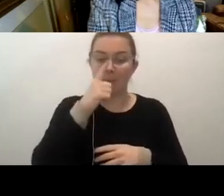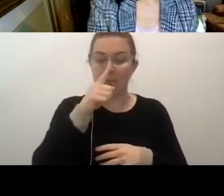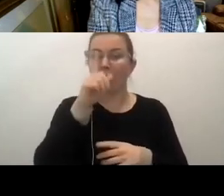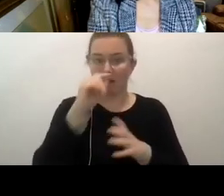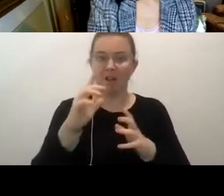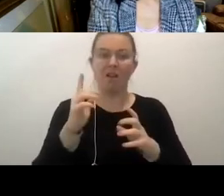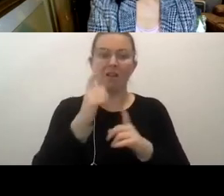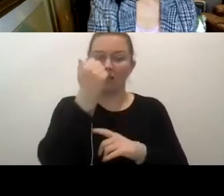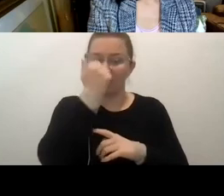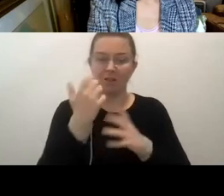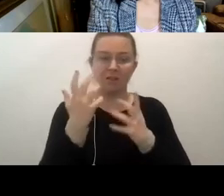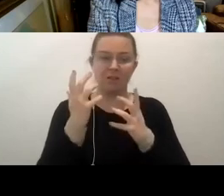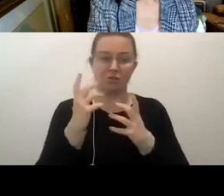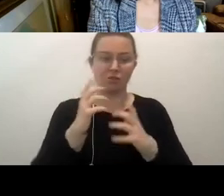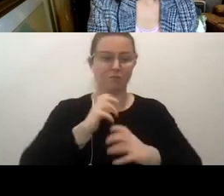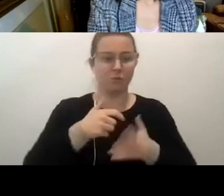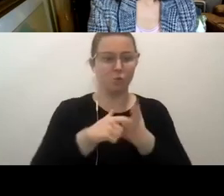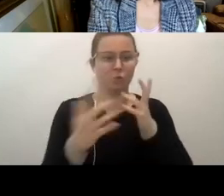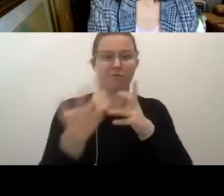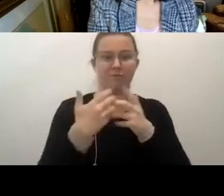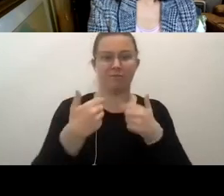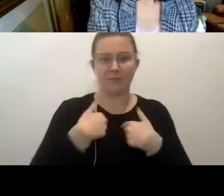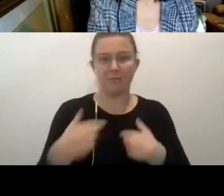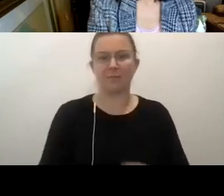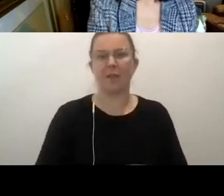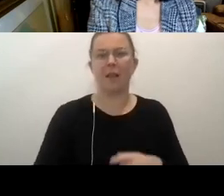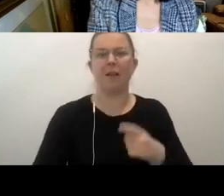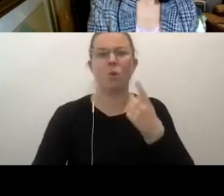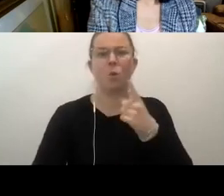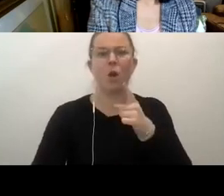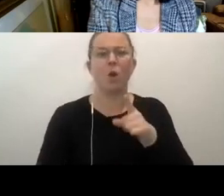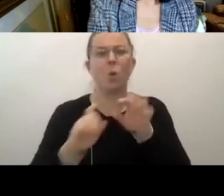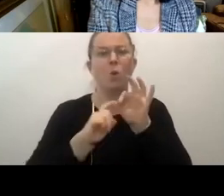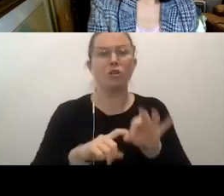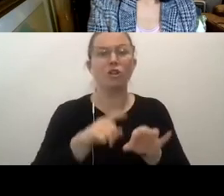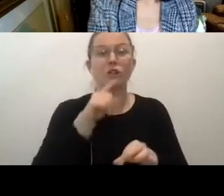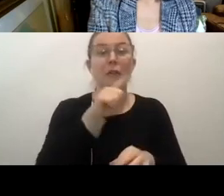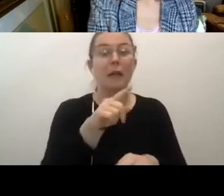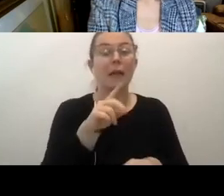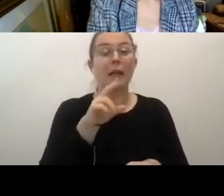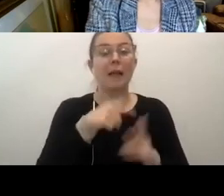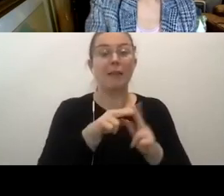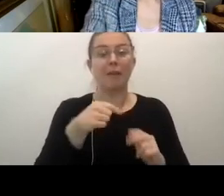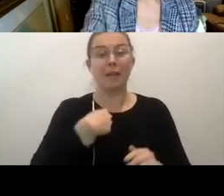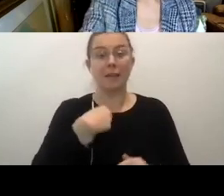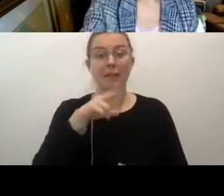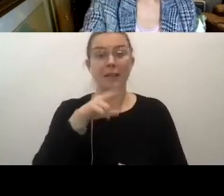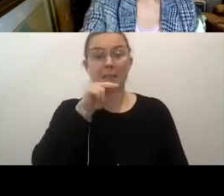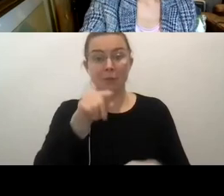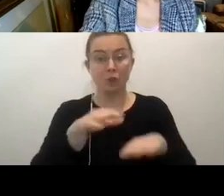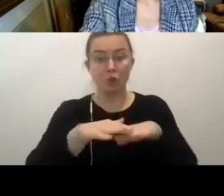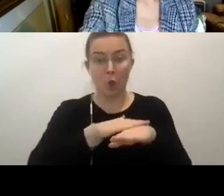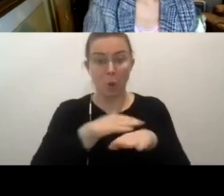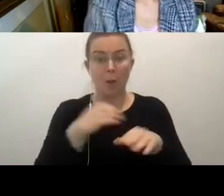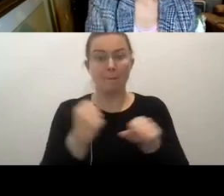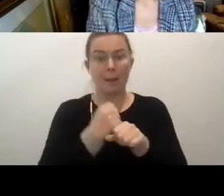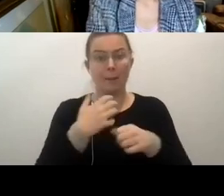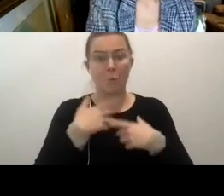and there's one question: "does speaking slowly make it easier for you to understand and to engage?